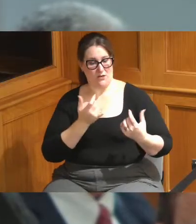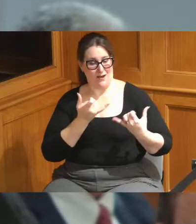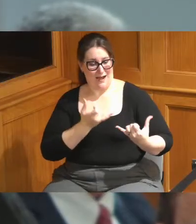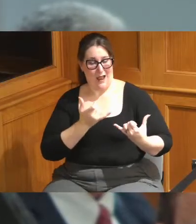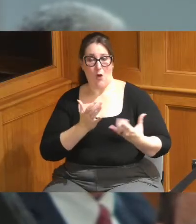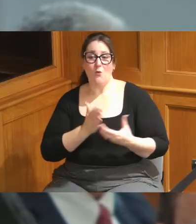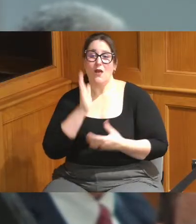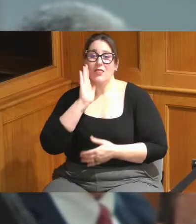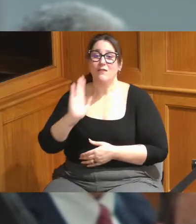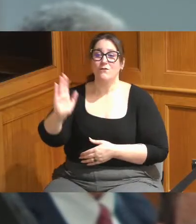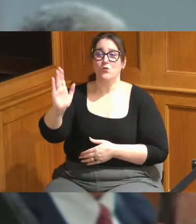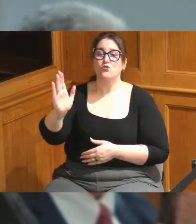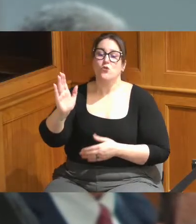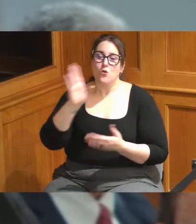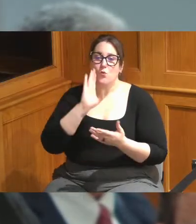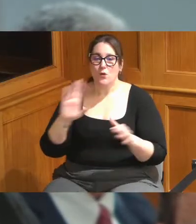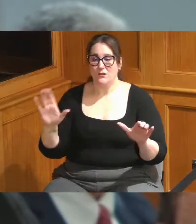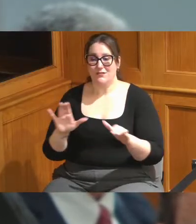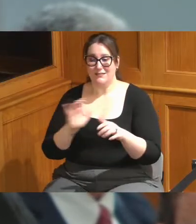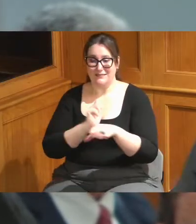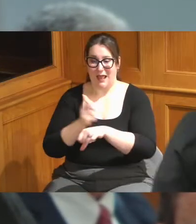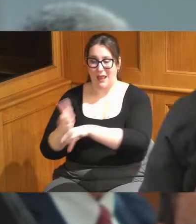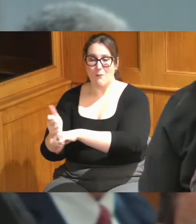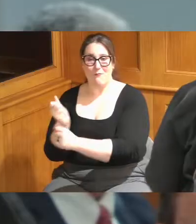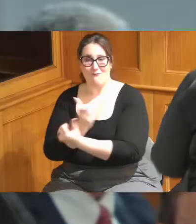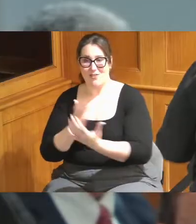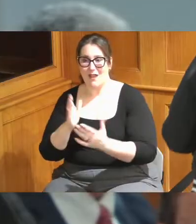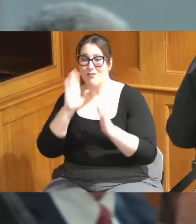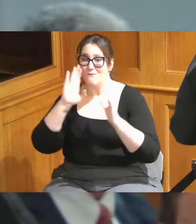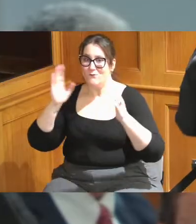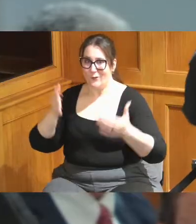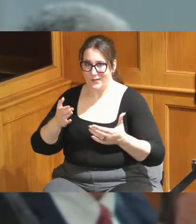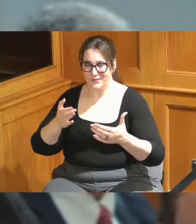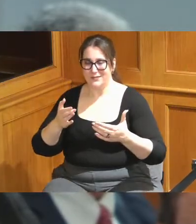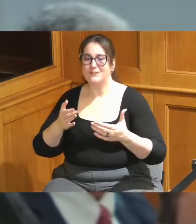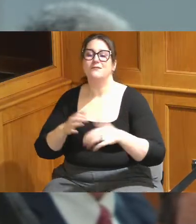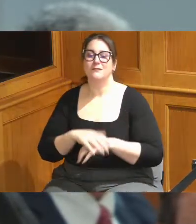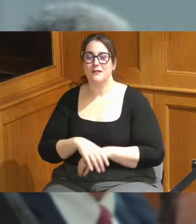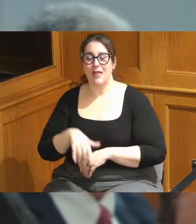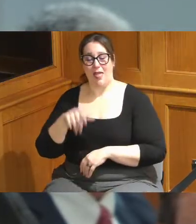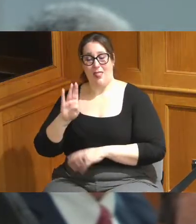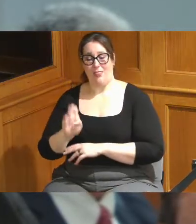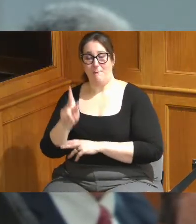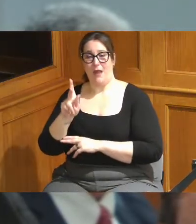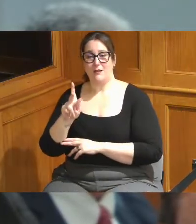casting a future that really focuses on the next decade ahead. this bank's project is 25 years in